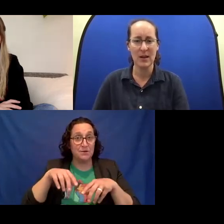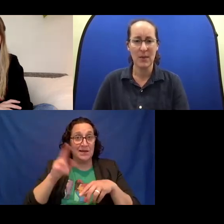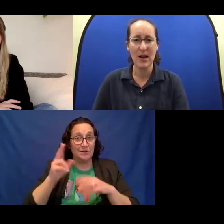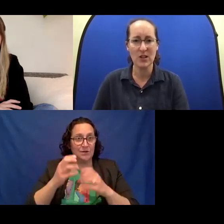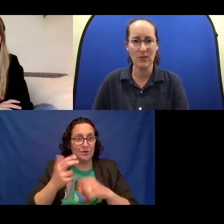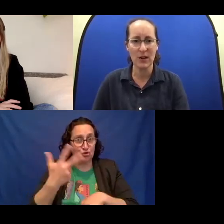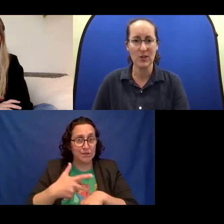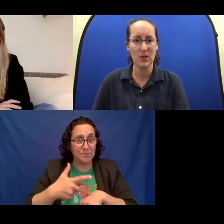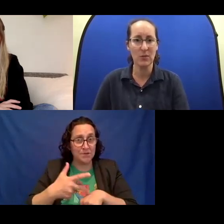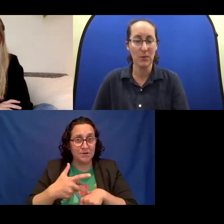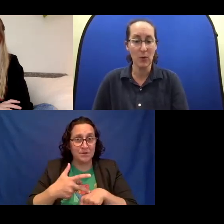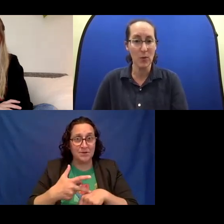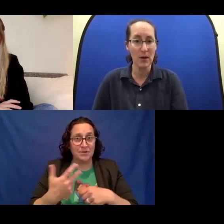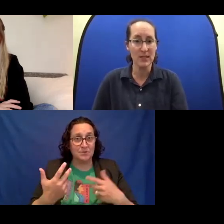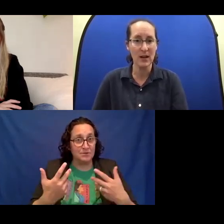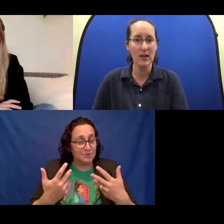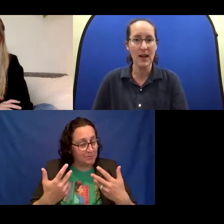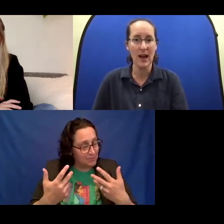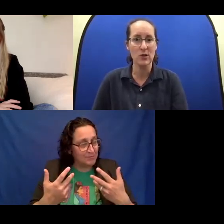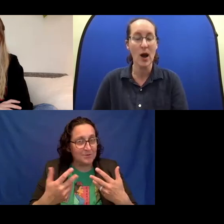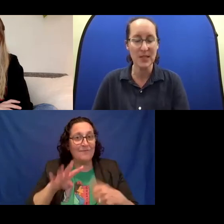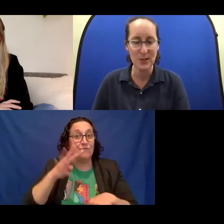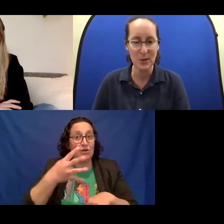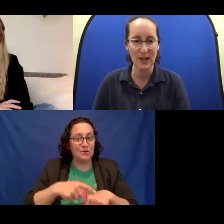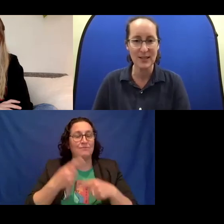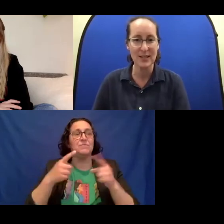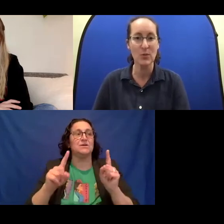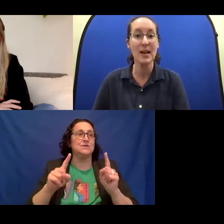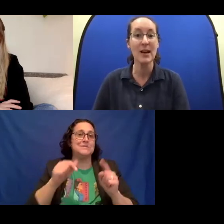passion for history before when I was at Gallaudet. I dropped history classes three times